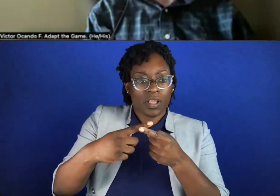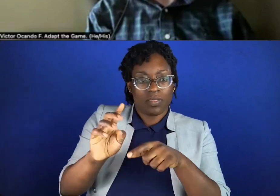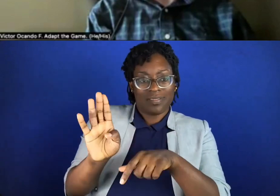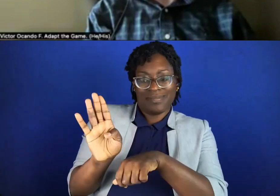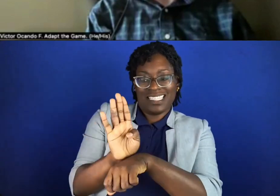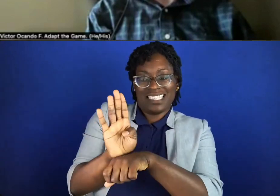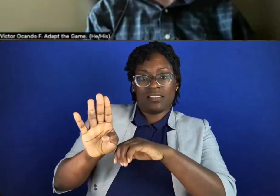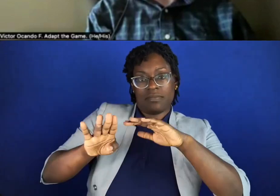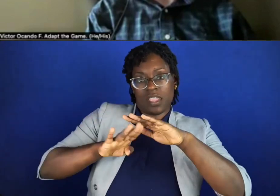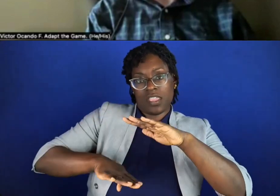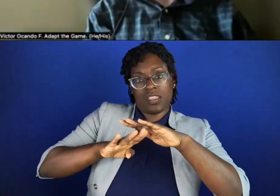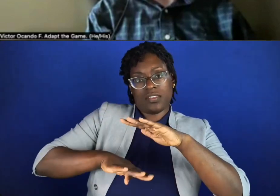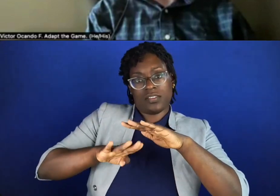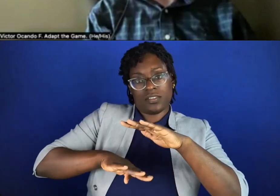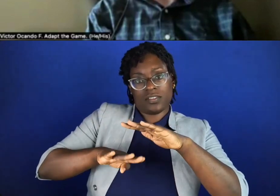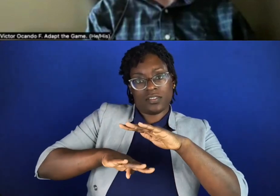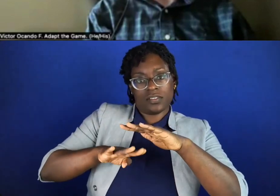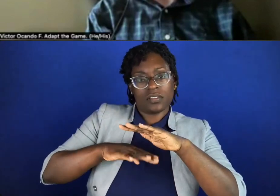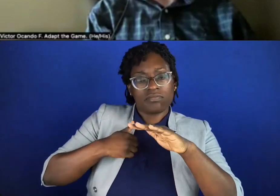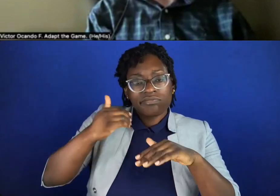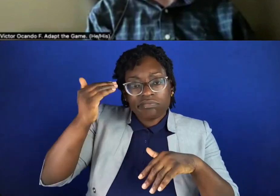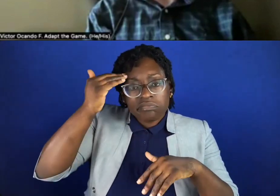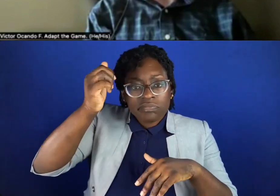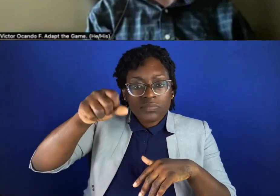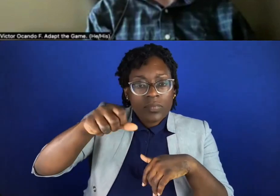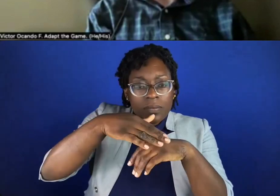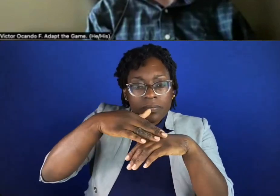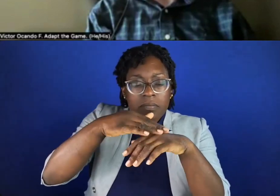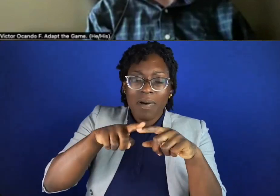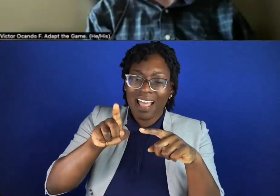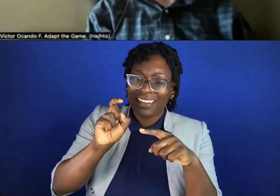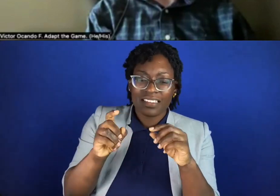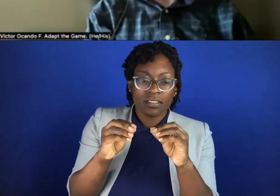I felt I needed a refresher on the business basics. At one of the classes, I met a business